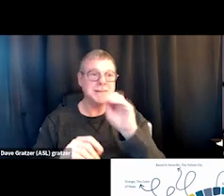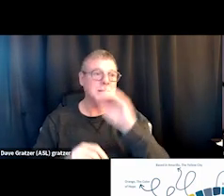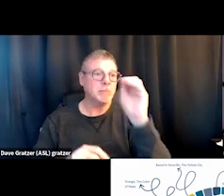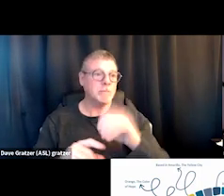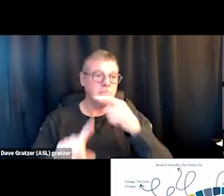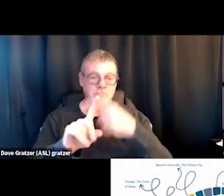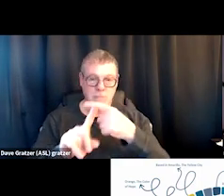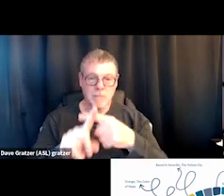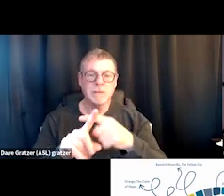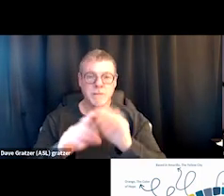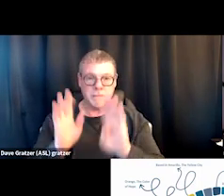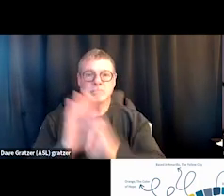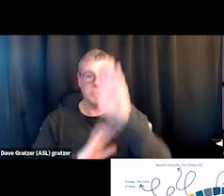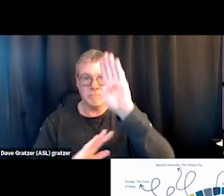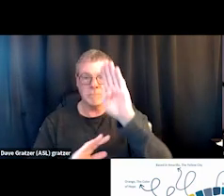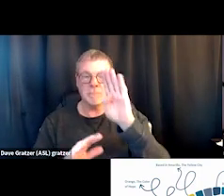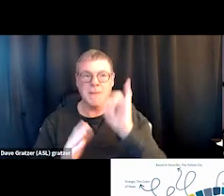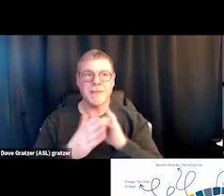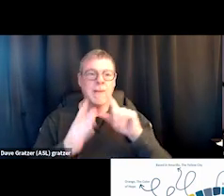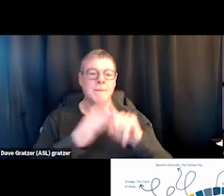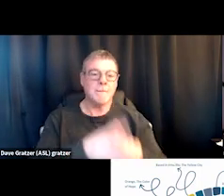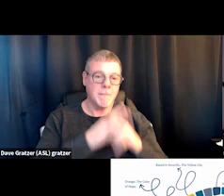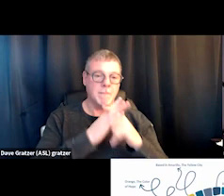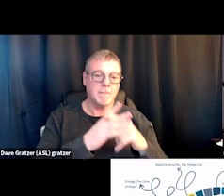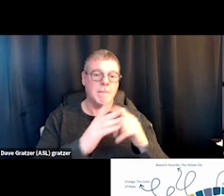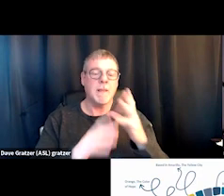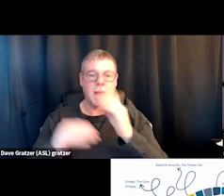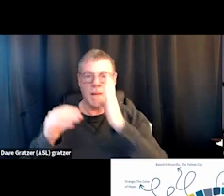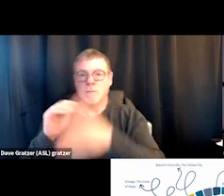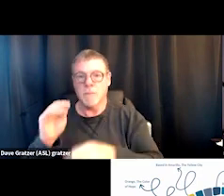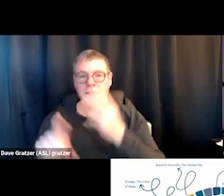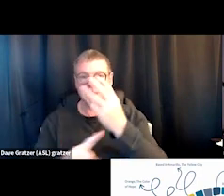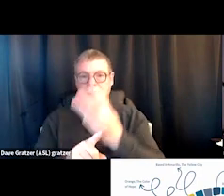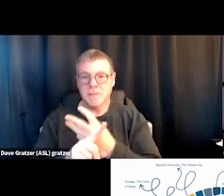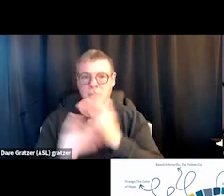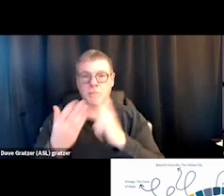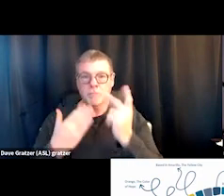of those that begin the program completing it, so that six-month program is what I'm describing.